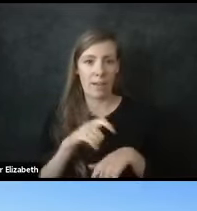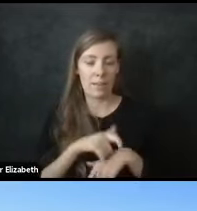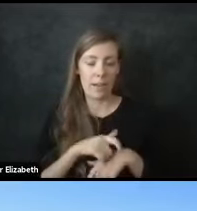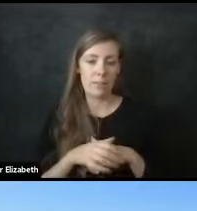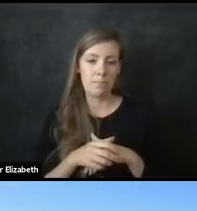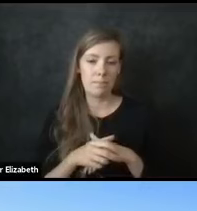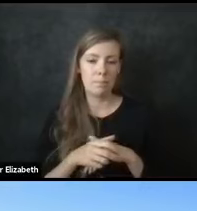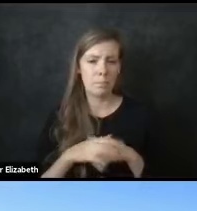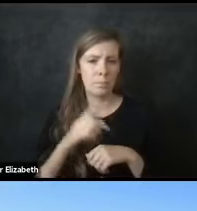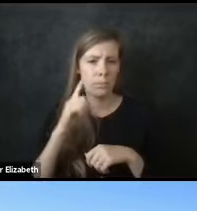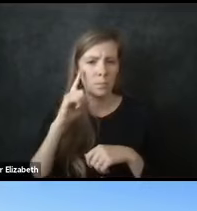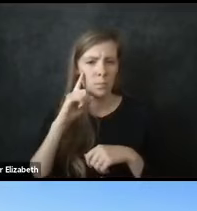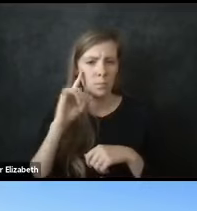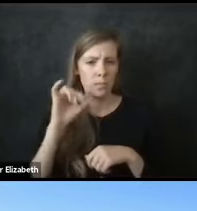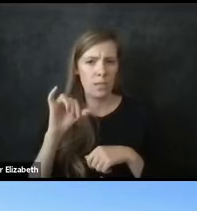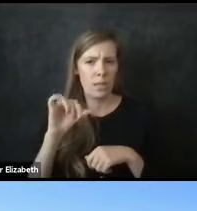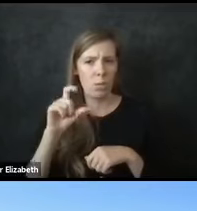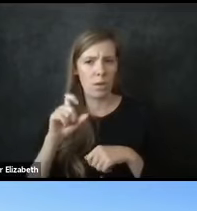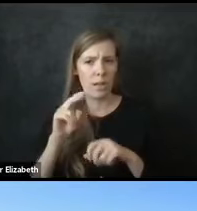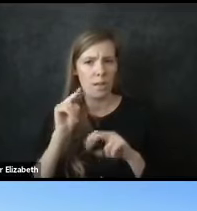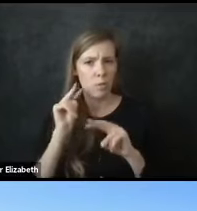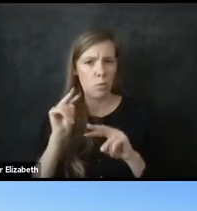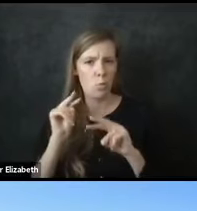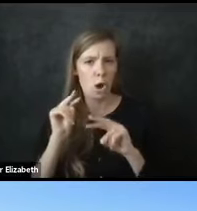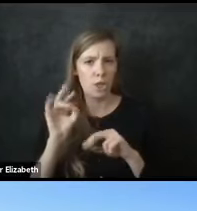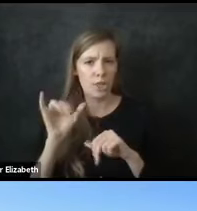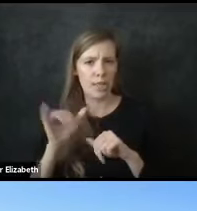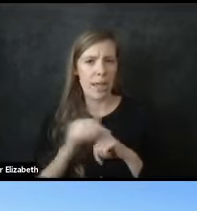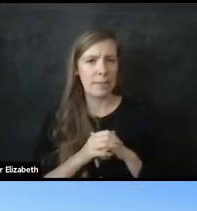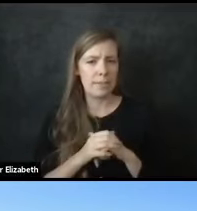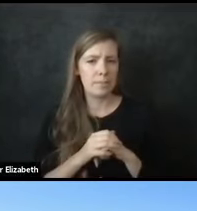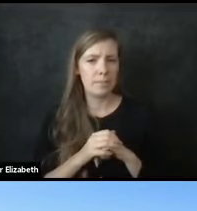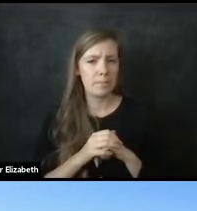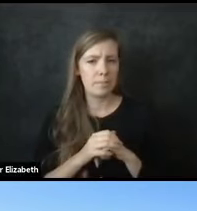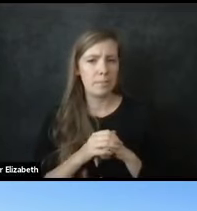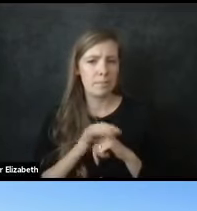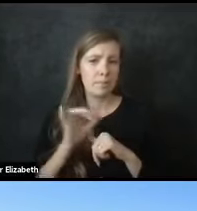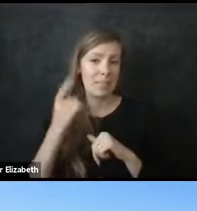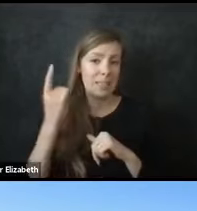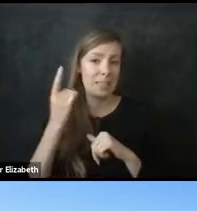I think that we're going to have to watch that, but that is something we're looking into.